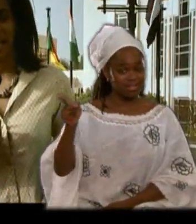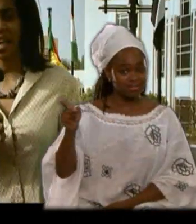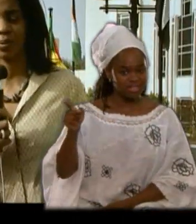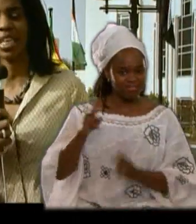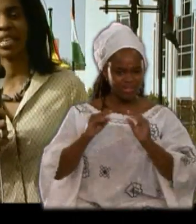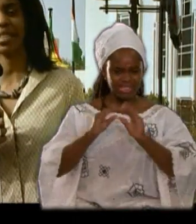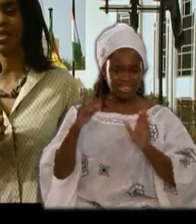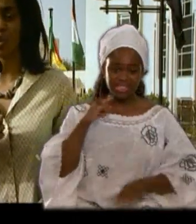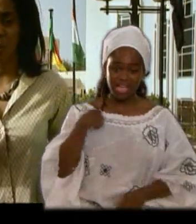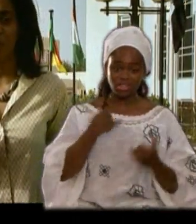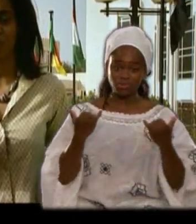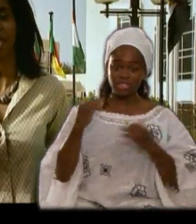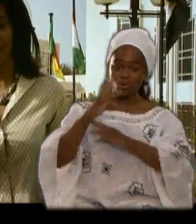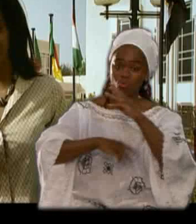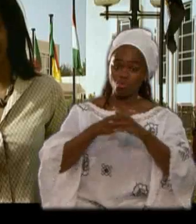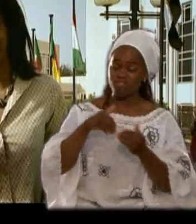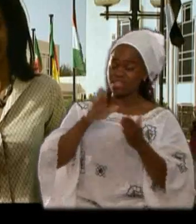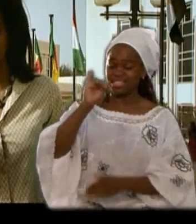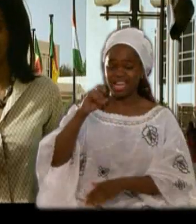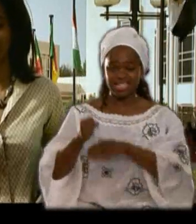he tells us in today's world we face AIDS and temptation,